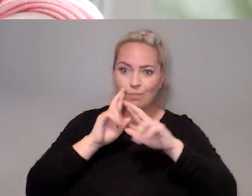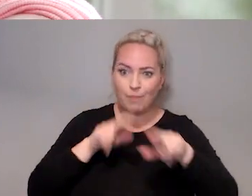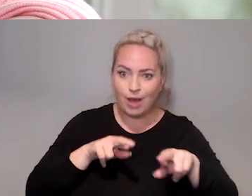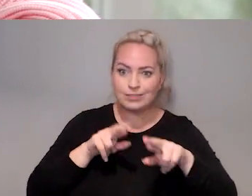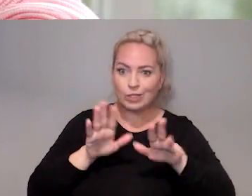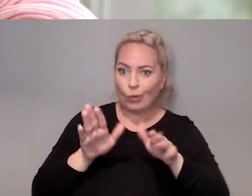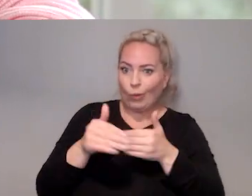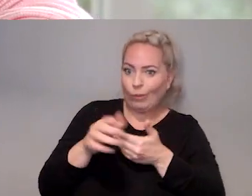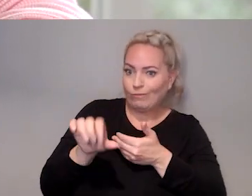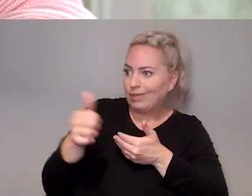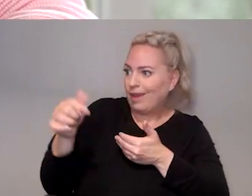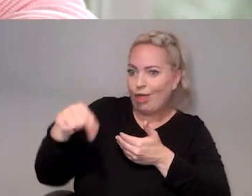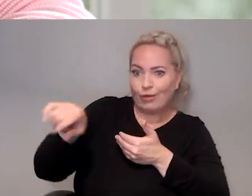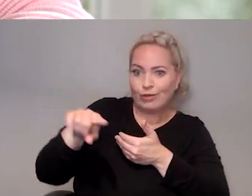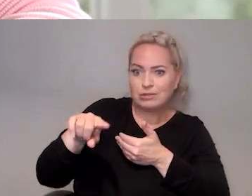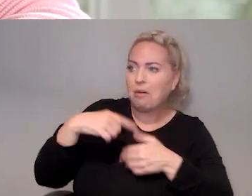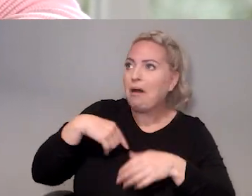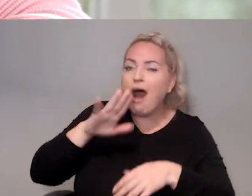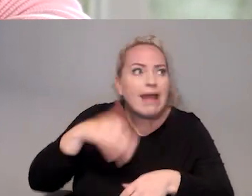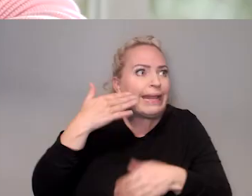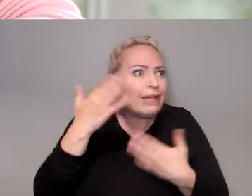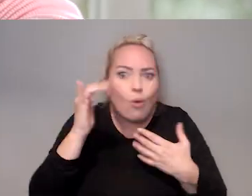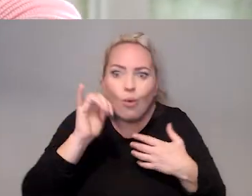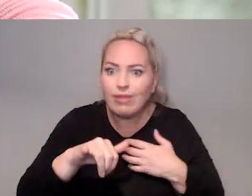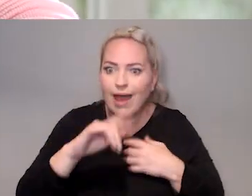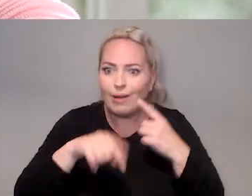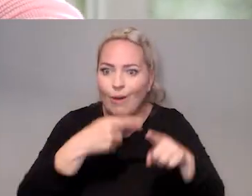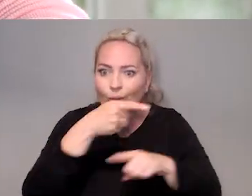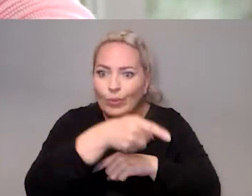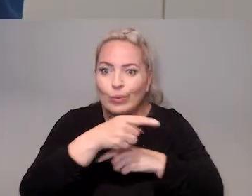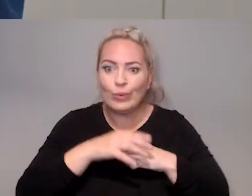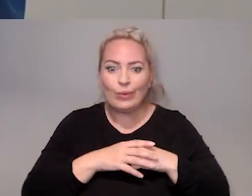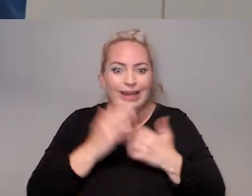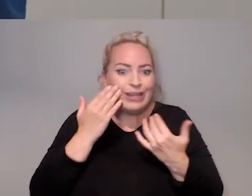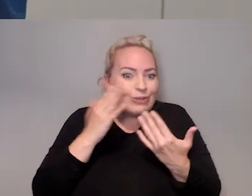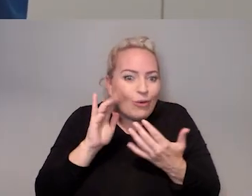the room from the others that said I didn't know that about you I didn't know that was an interest